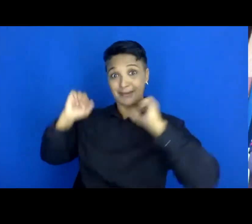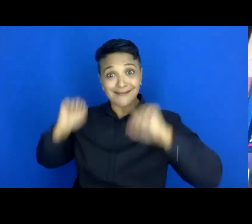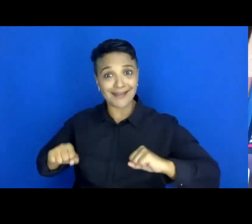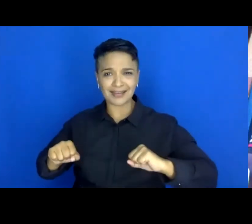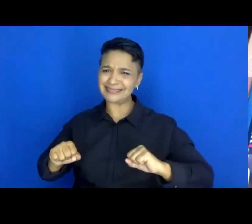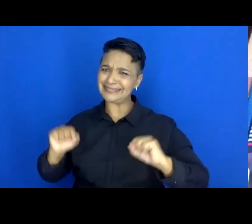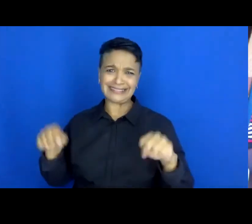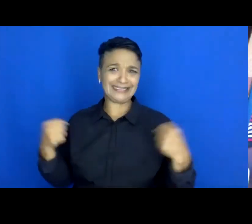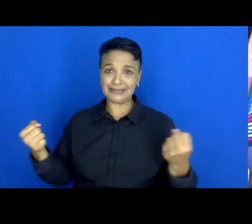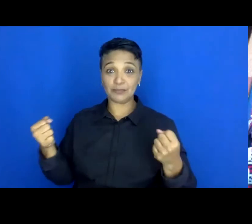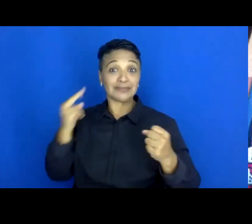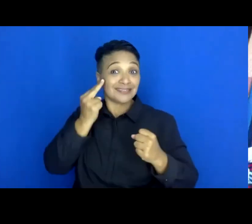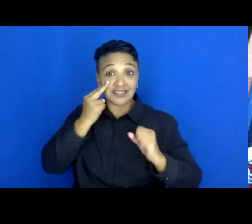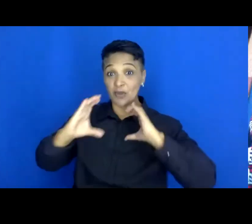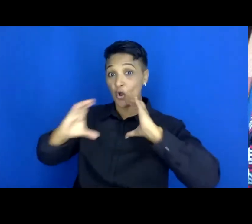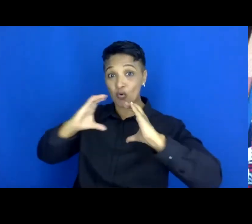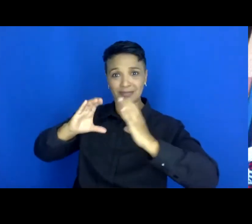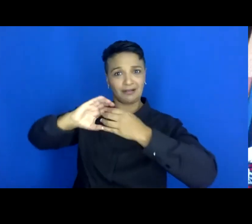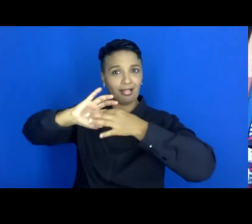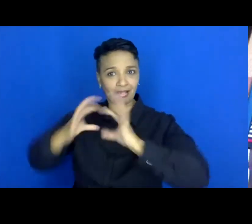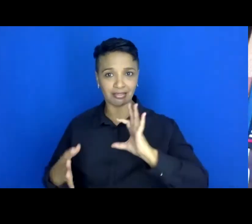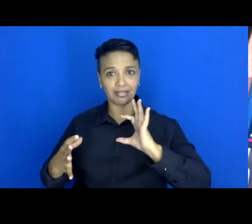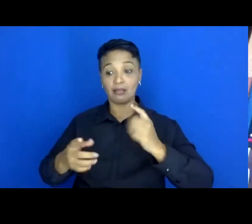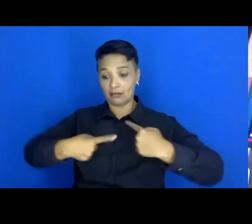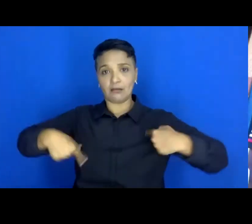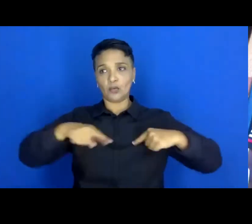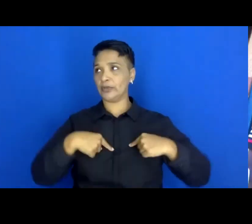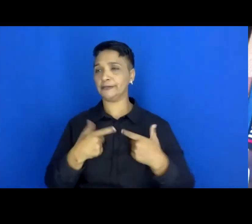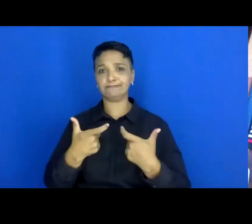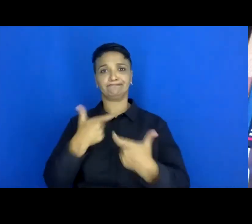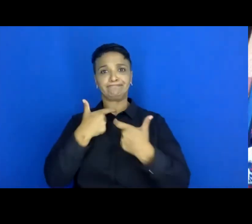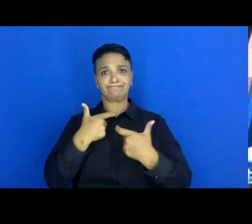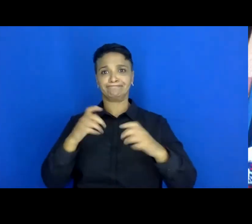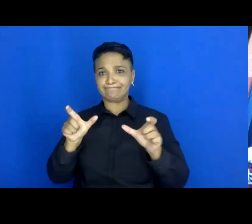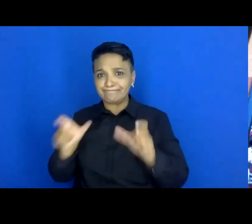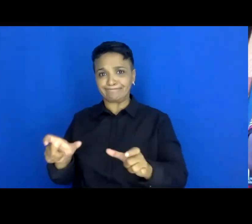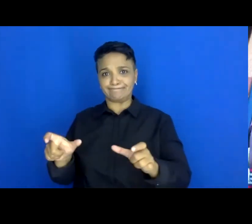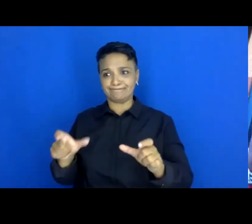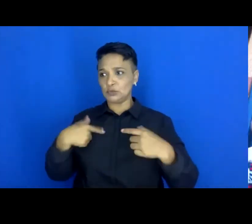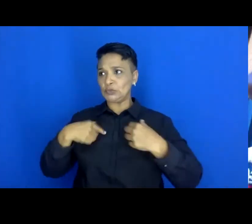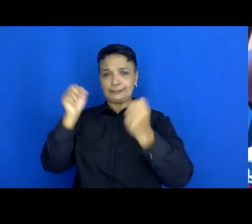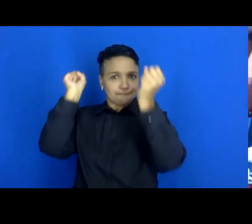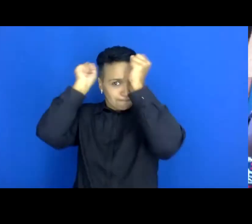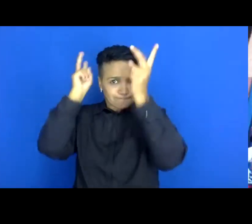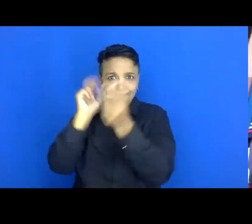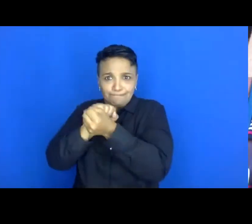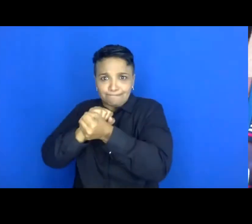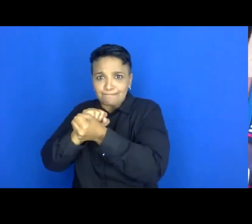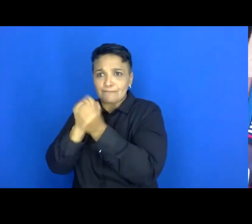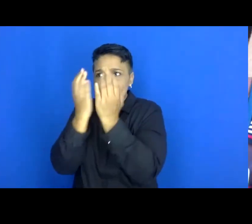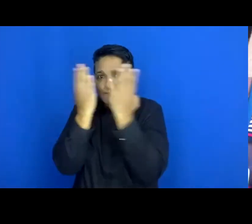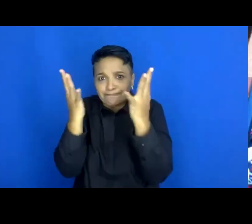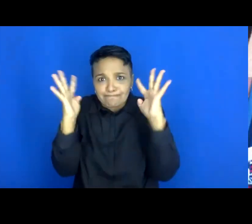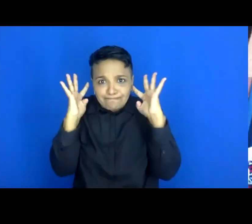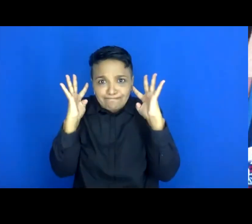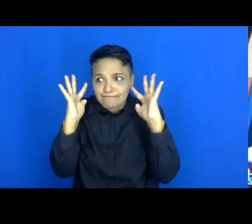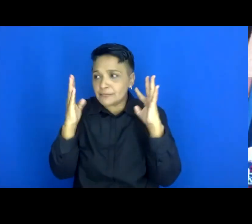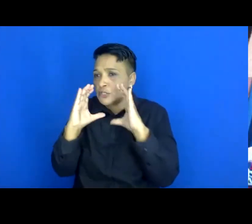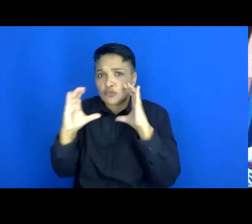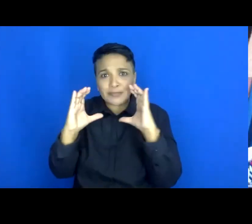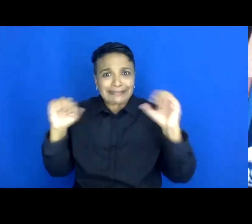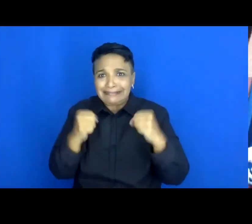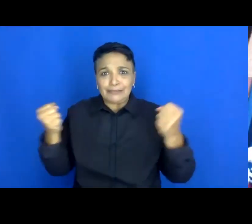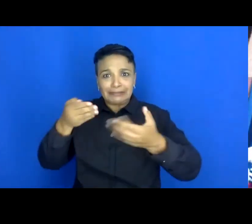so we go we will stay the home stack as if we were in prison communication was a big challenge